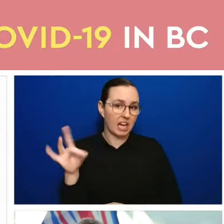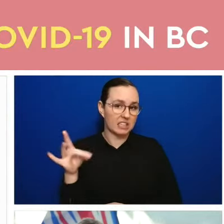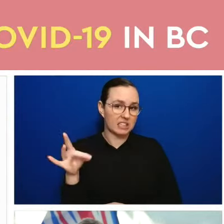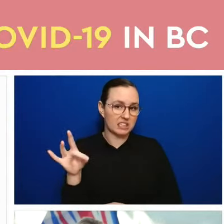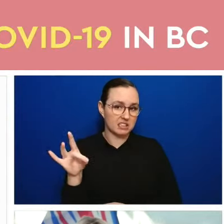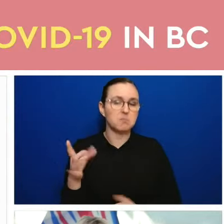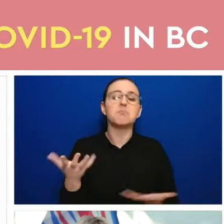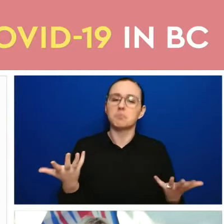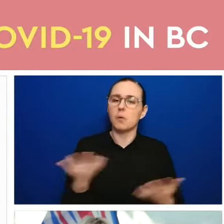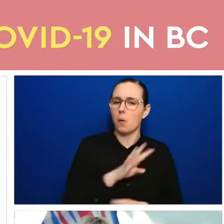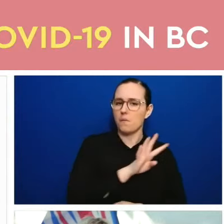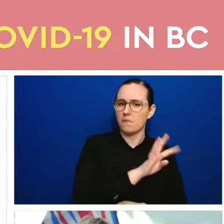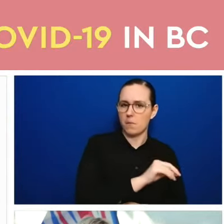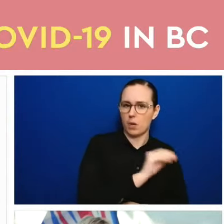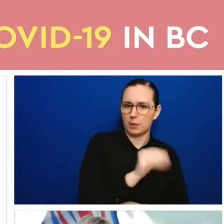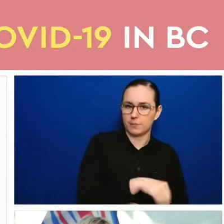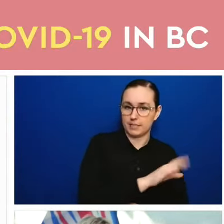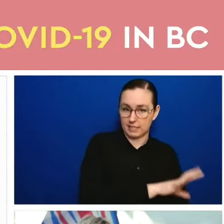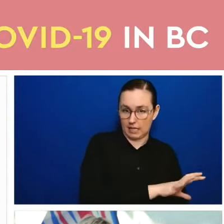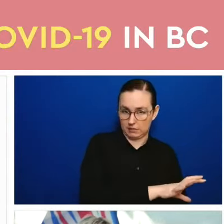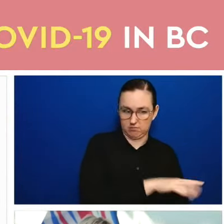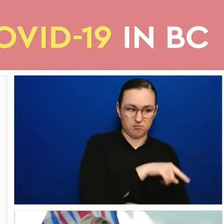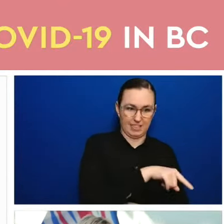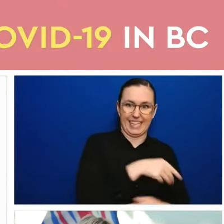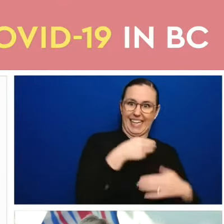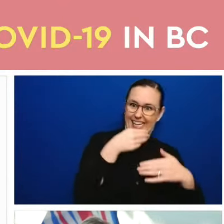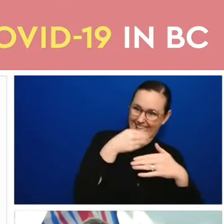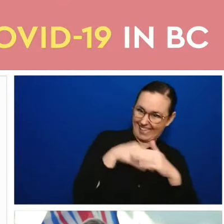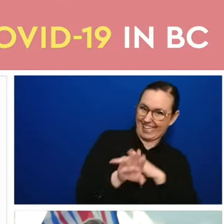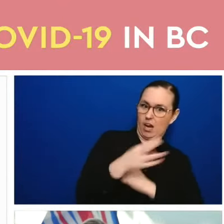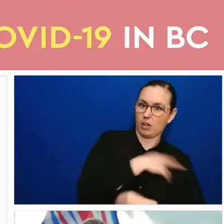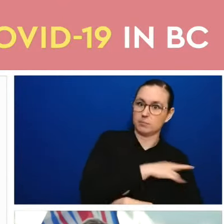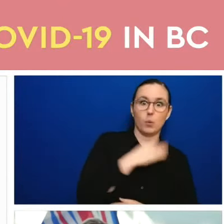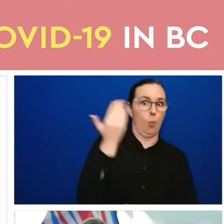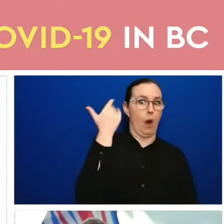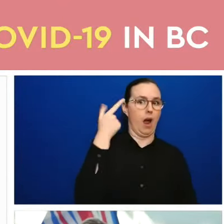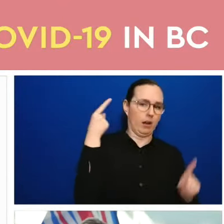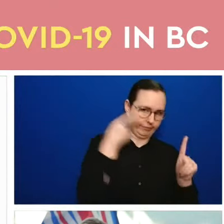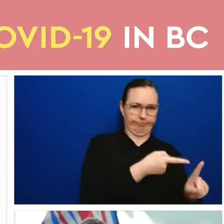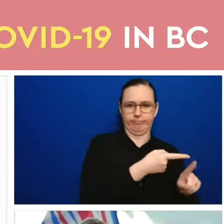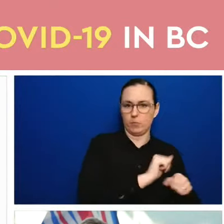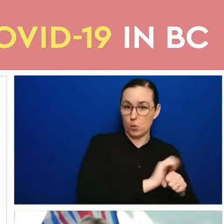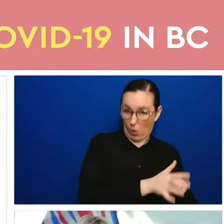of COVID. And we see there's 218, about